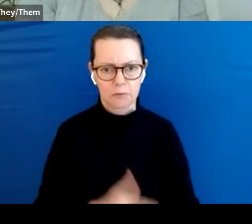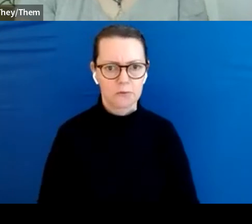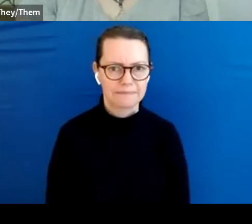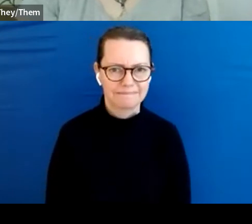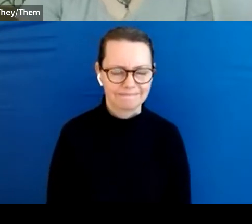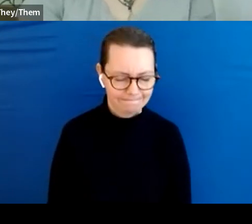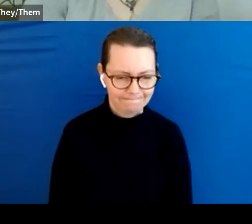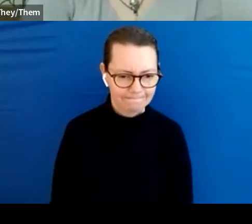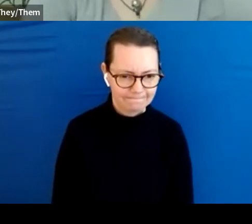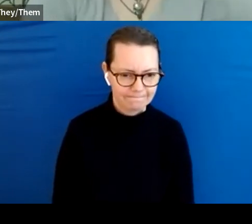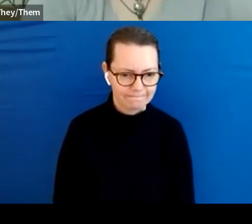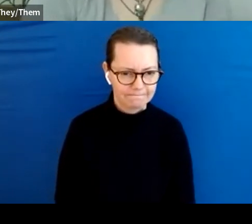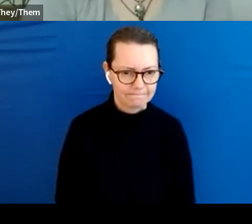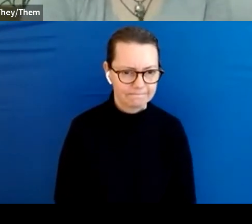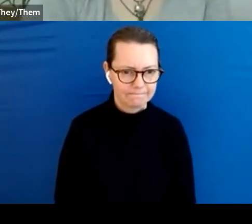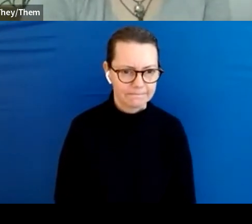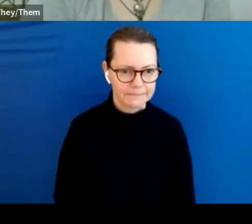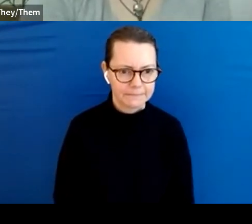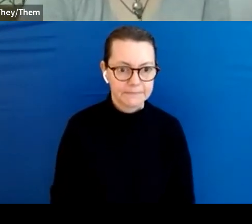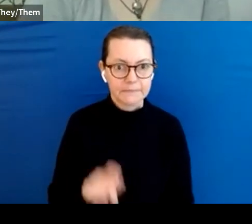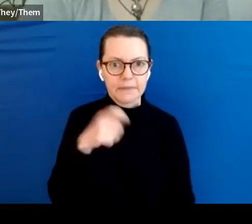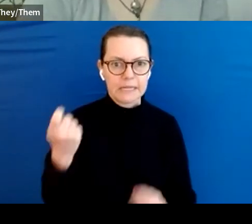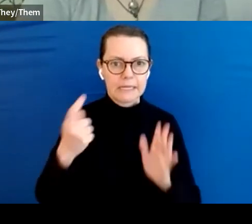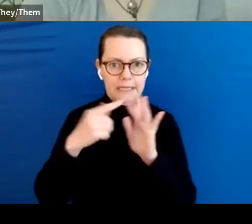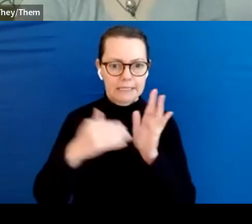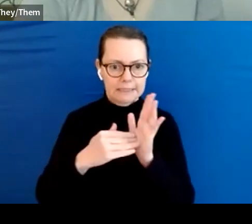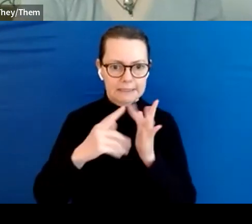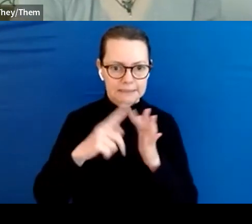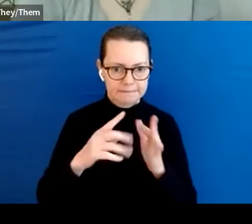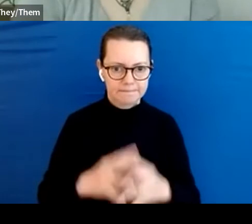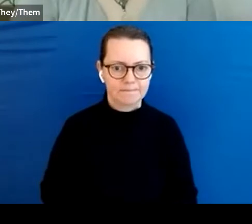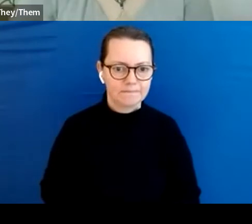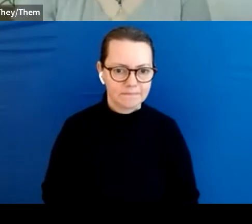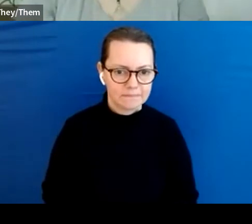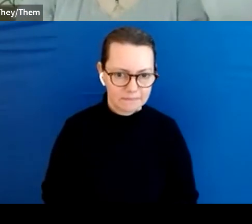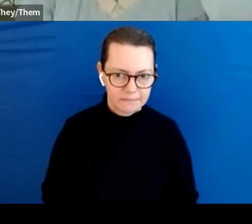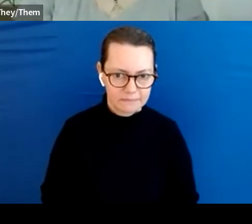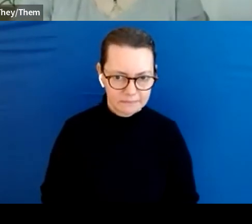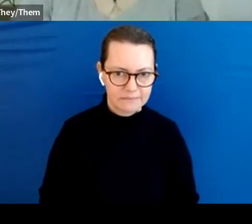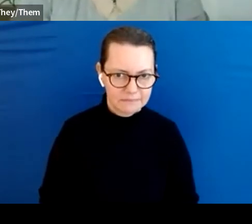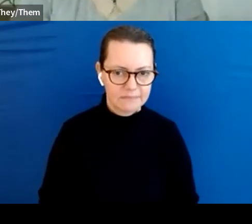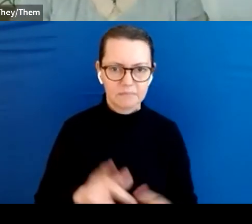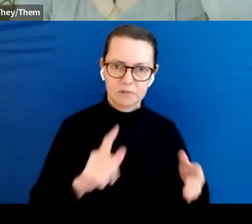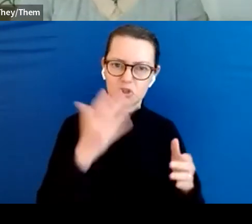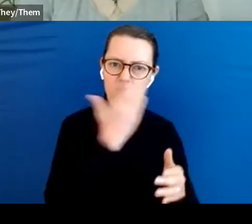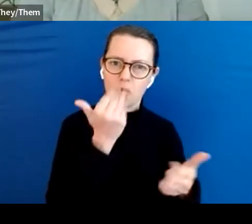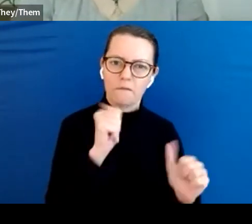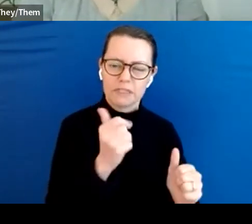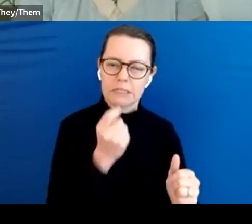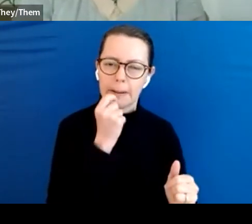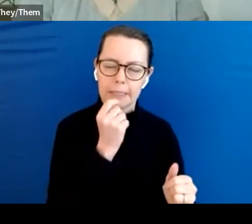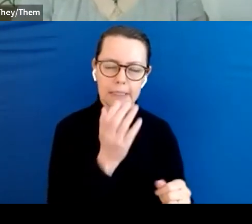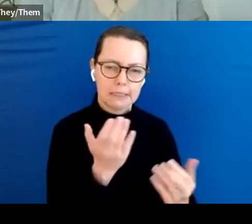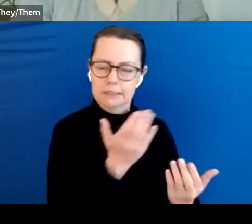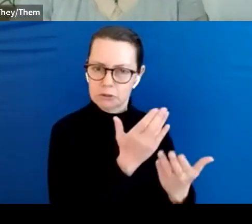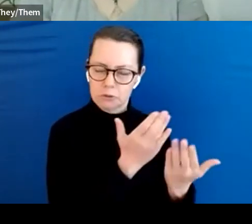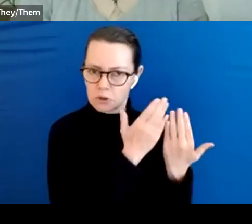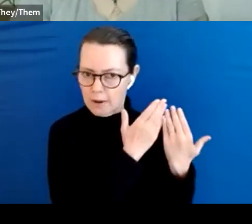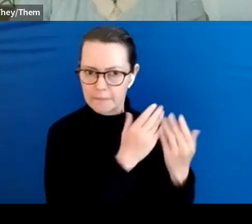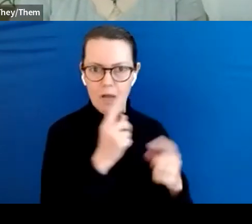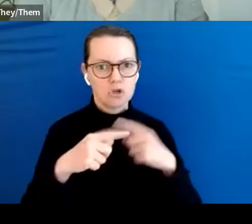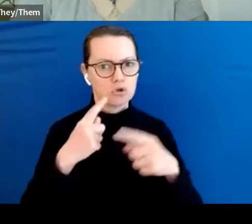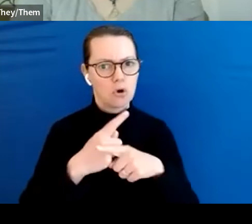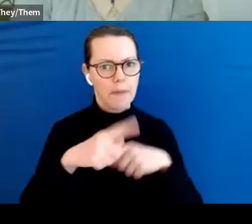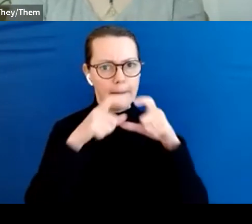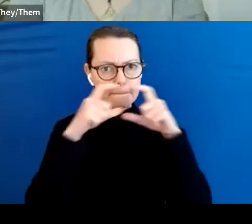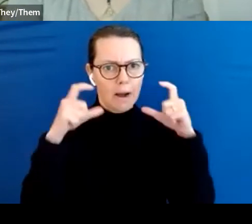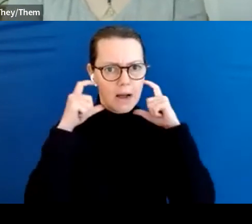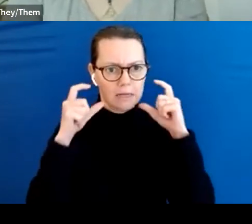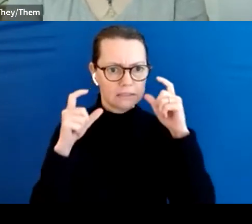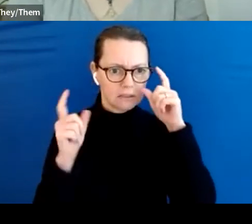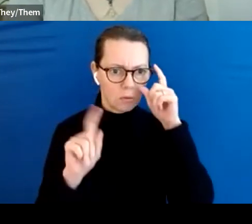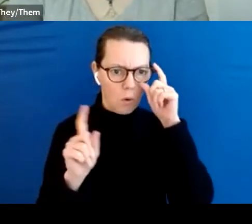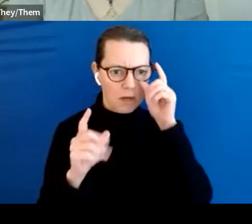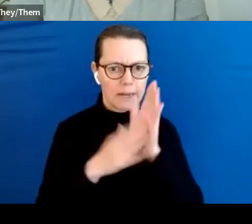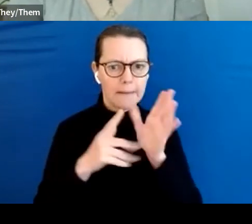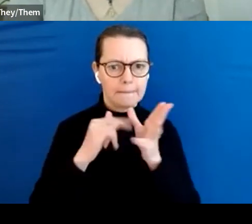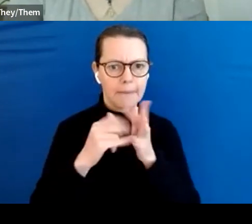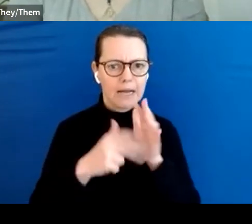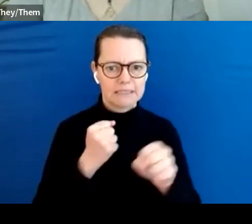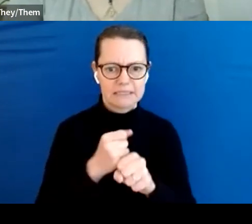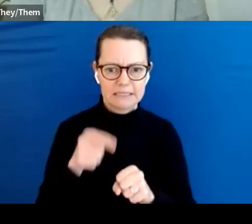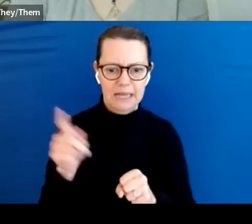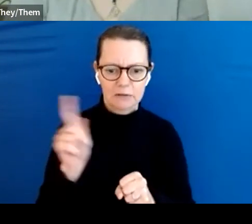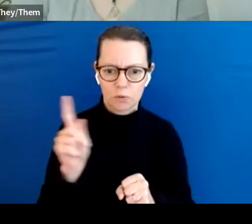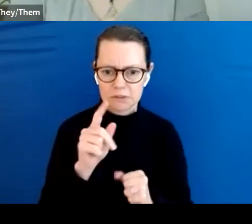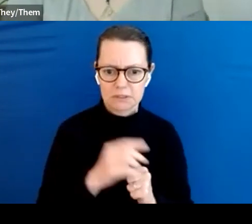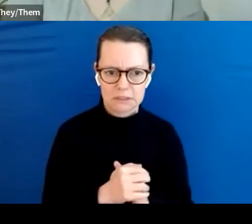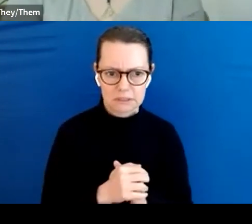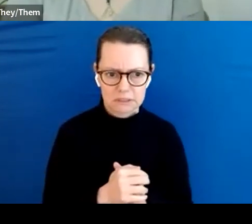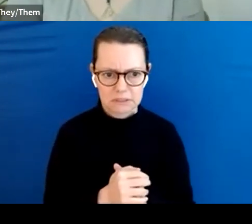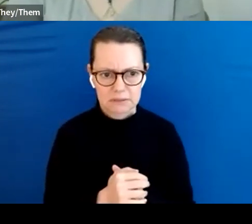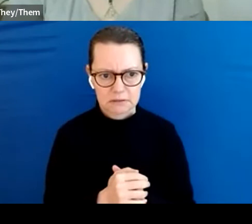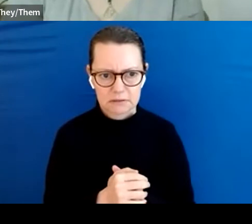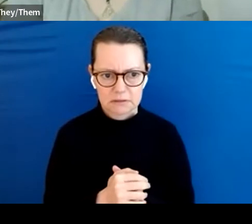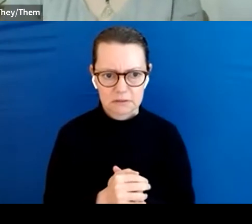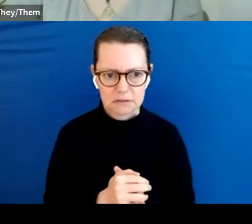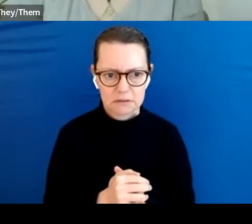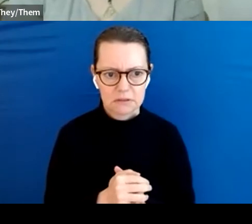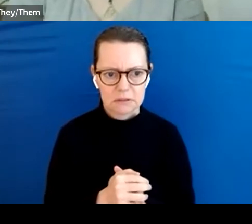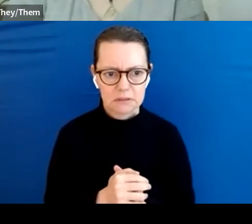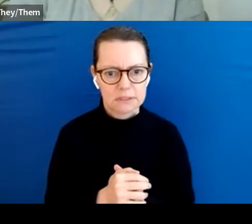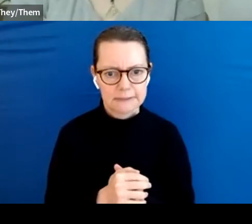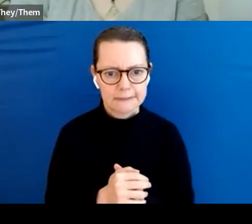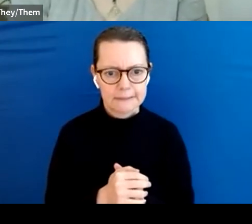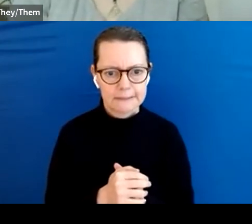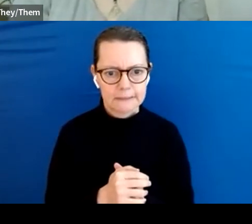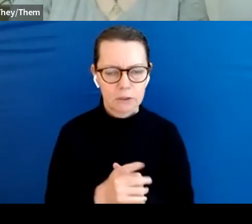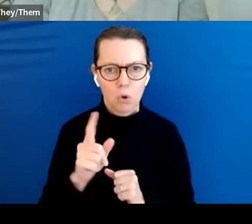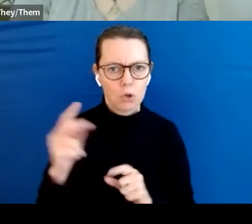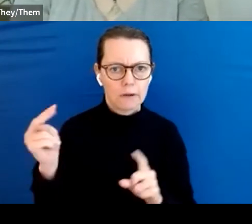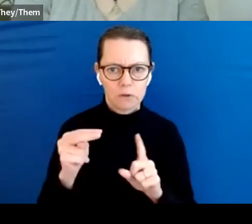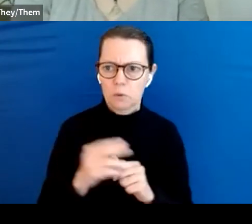Thank you, is for me to you is he and something I suppose with the benefit of a little bit more time in this space masking, can you explain to us what masking is and how, from your perspective.